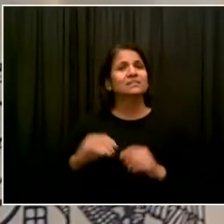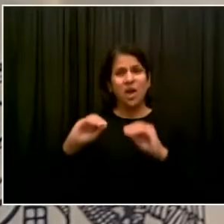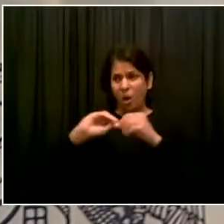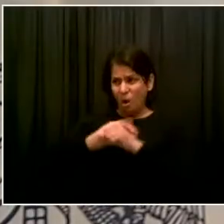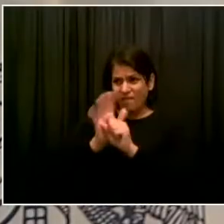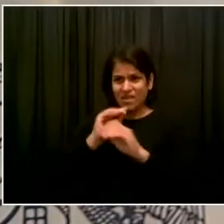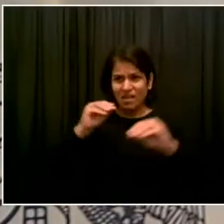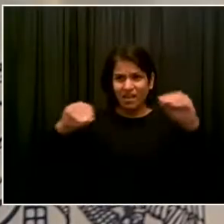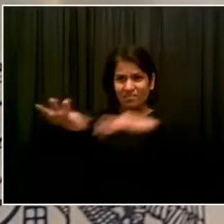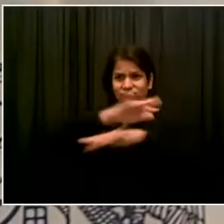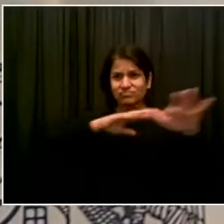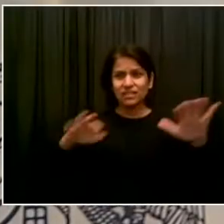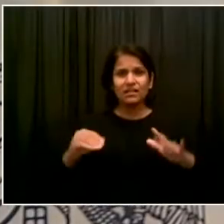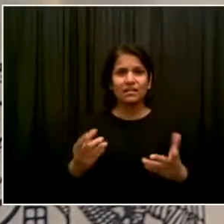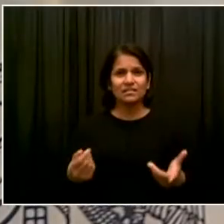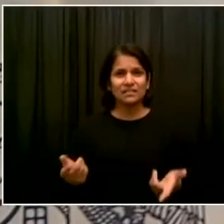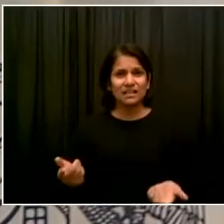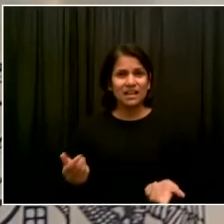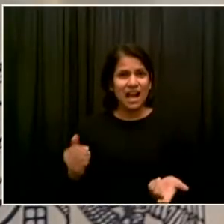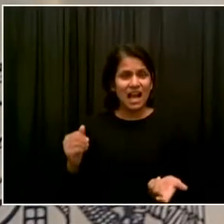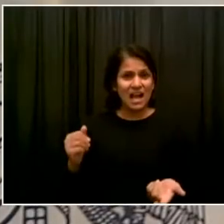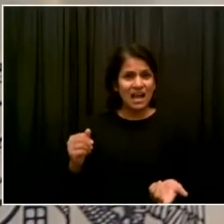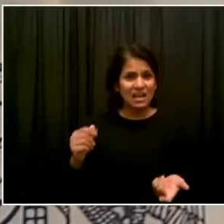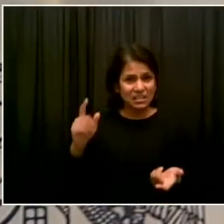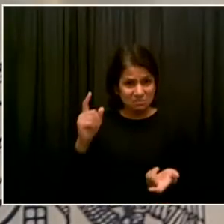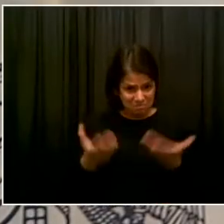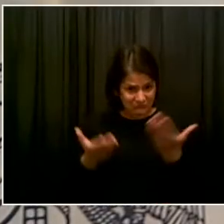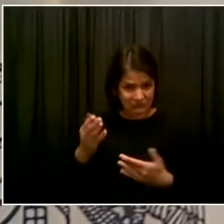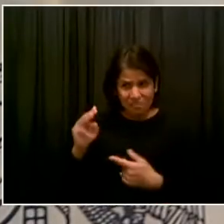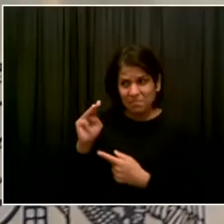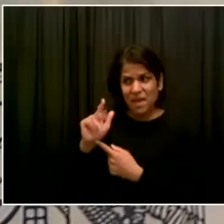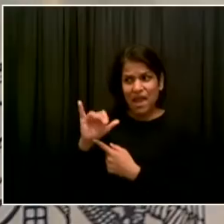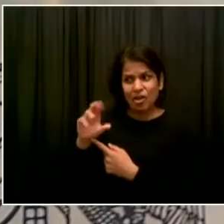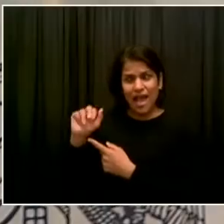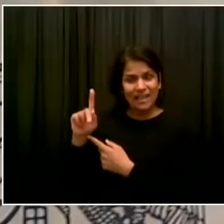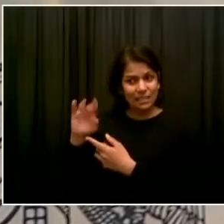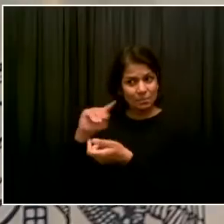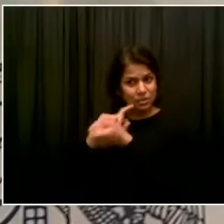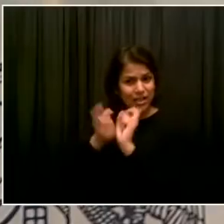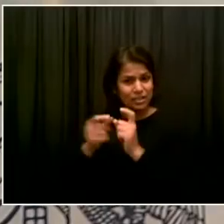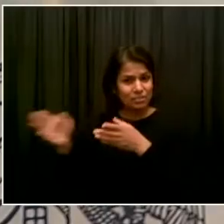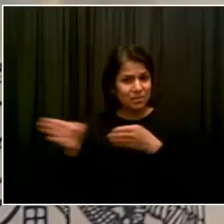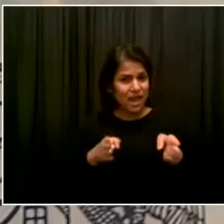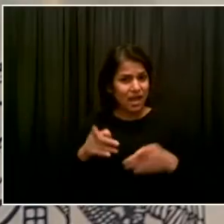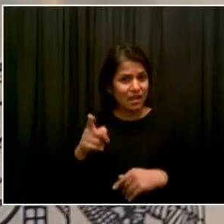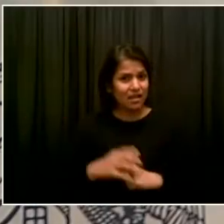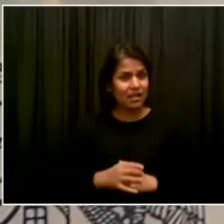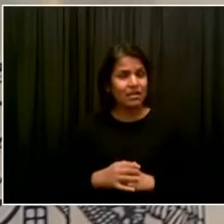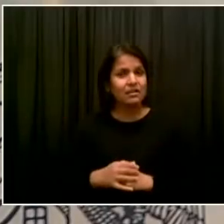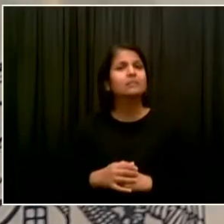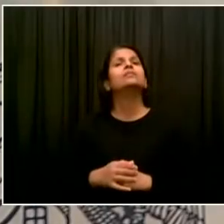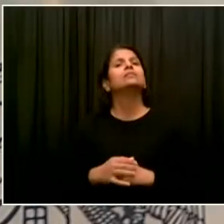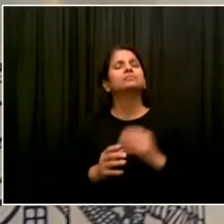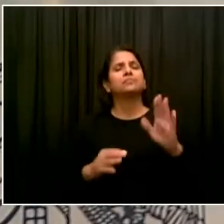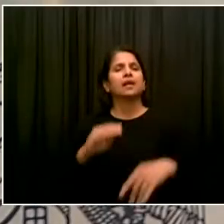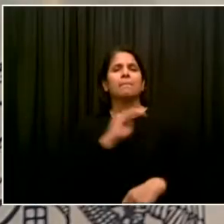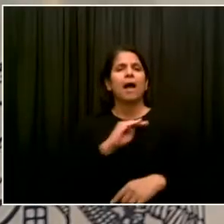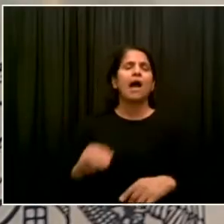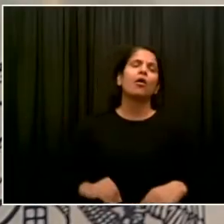IS SPREADING? YOU THINK PERHAPS YOU SHOULD LOOK AT CHANGING HIS PLANS?